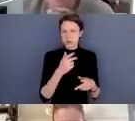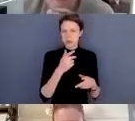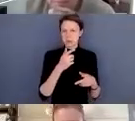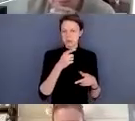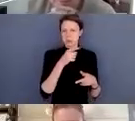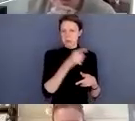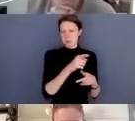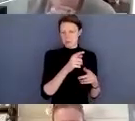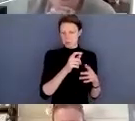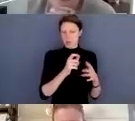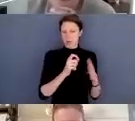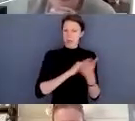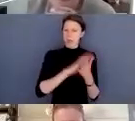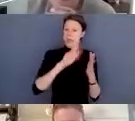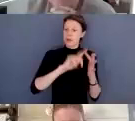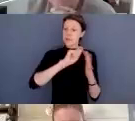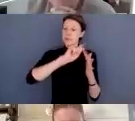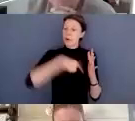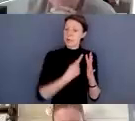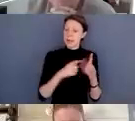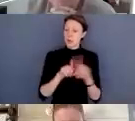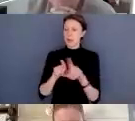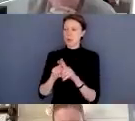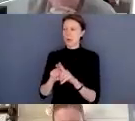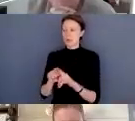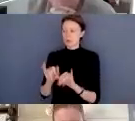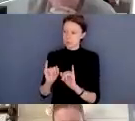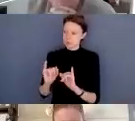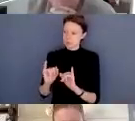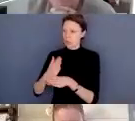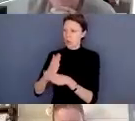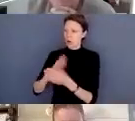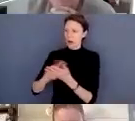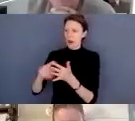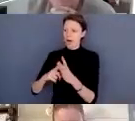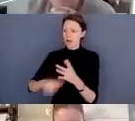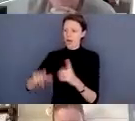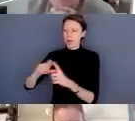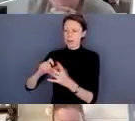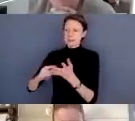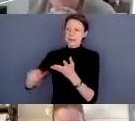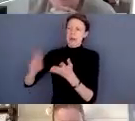university job while studying RMIT journalism. But all of those places, you know, imperfect